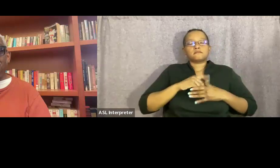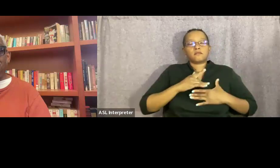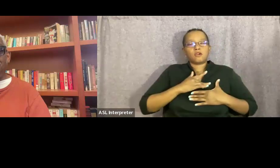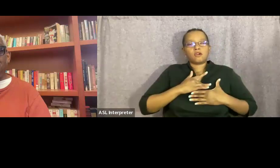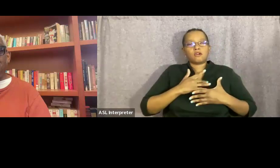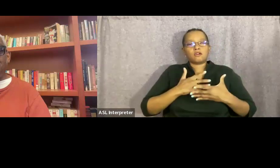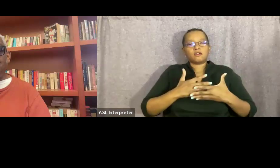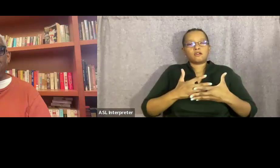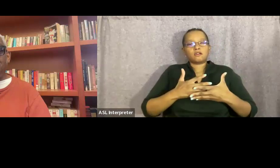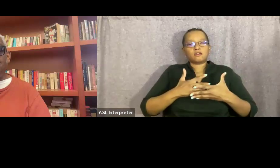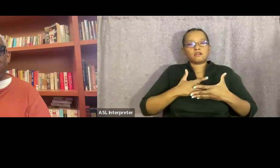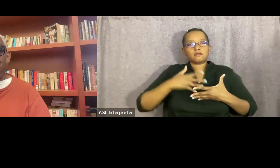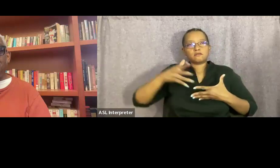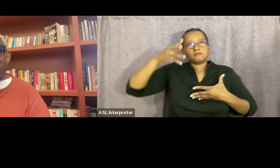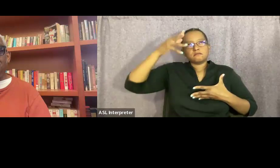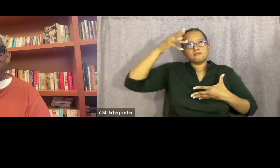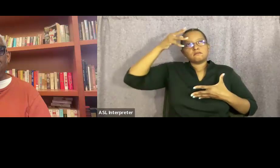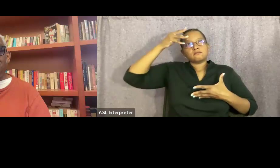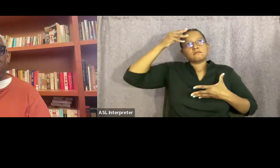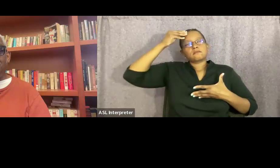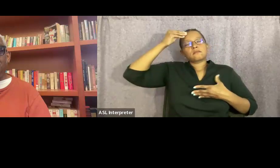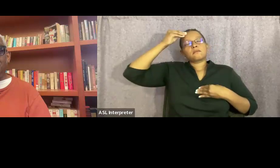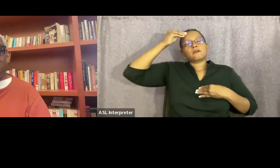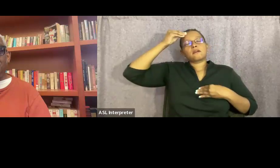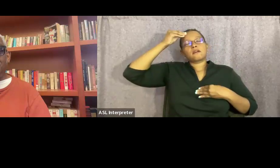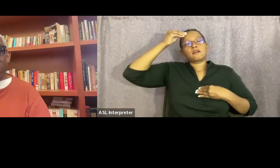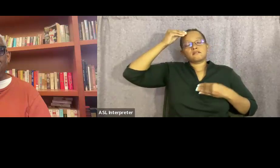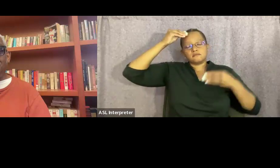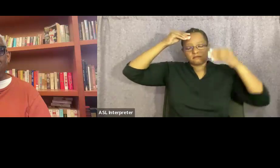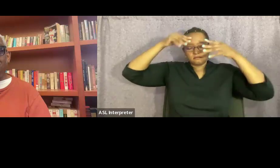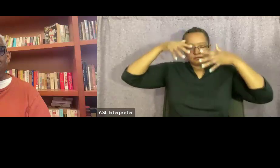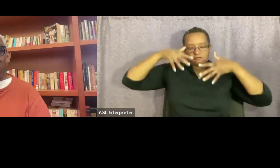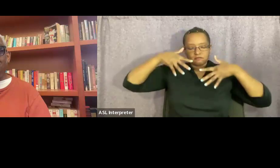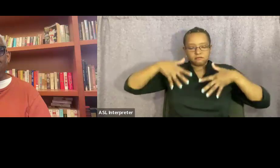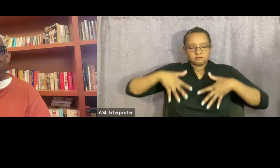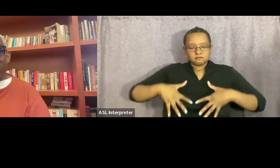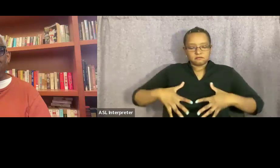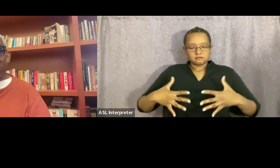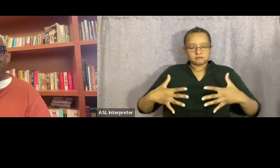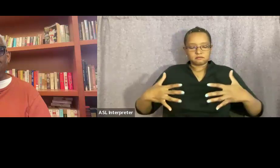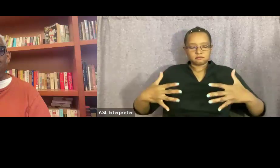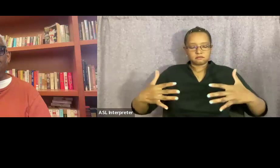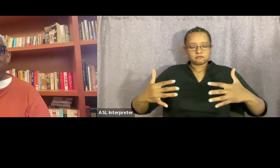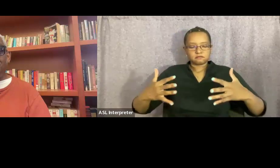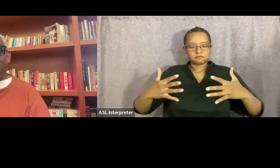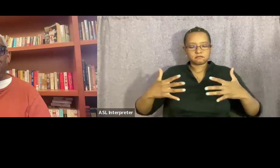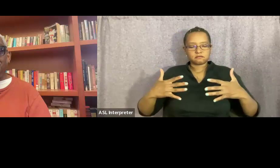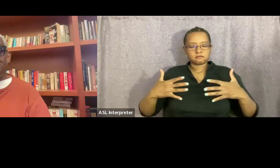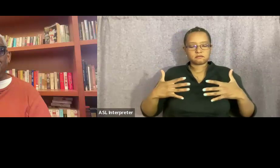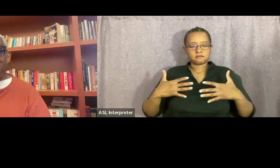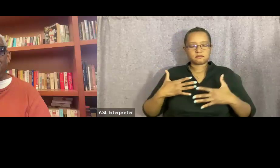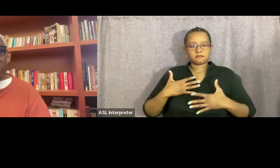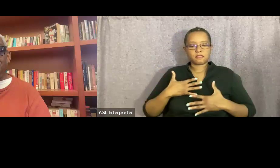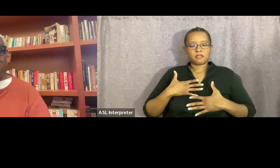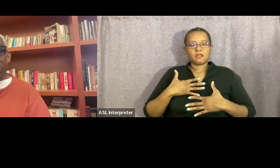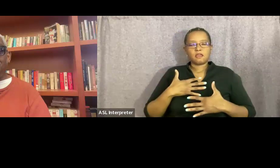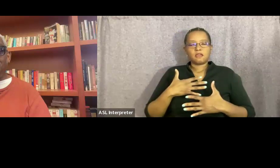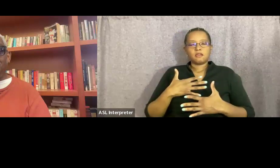into your mind, into your space. Breathe. Let all of those worries,